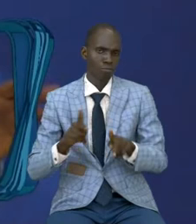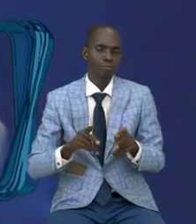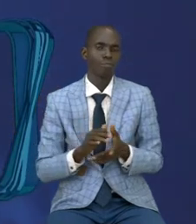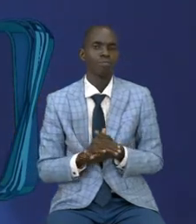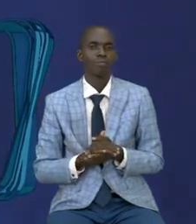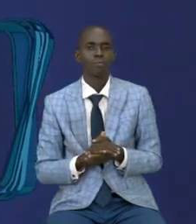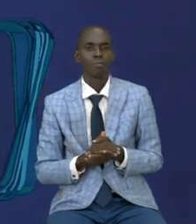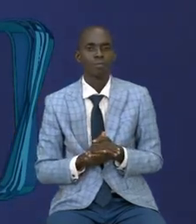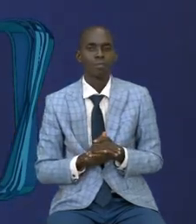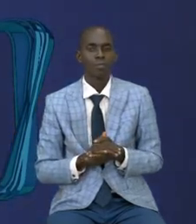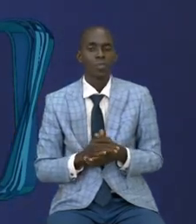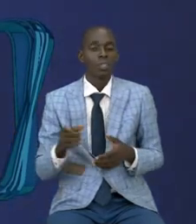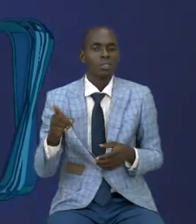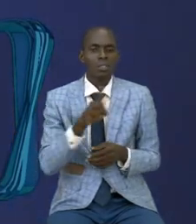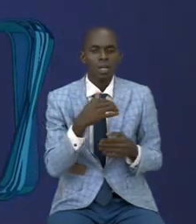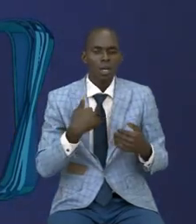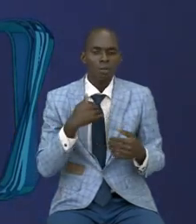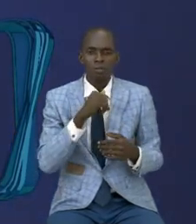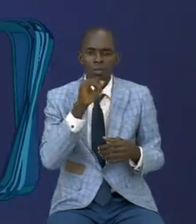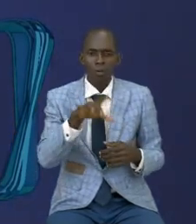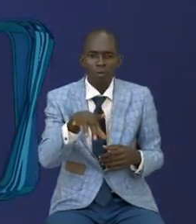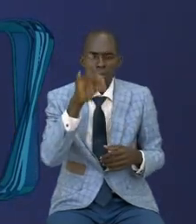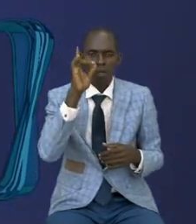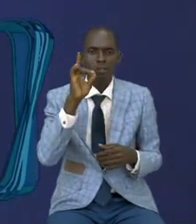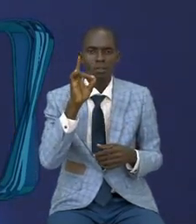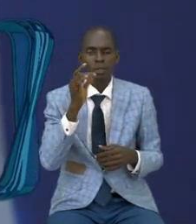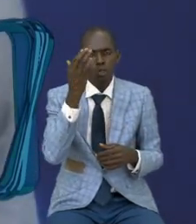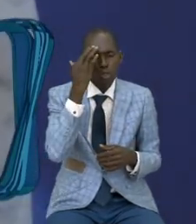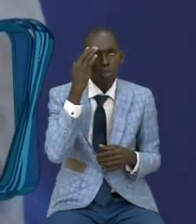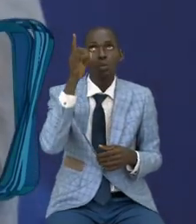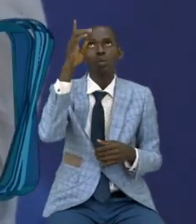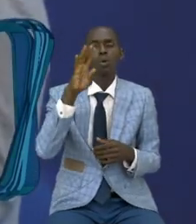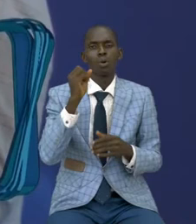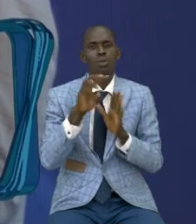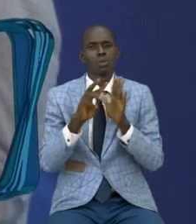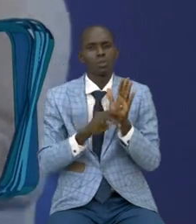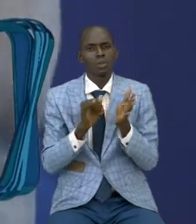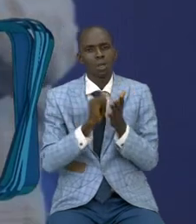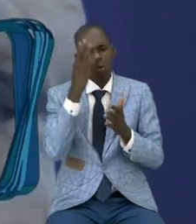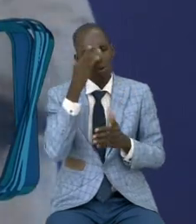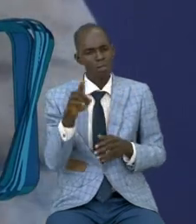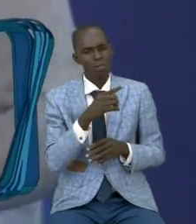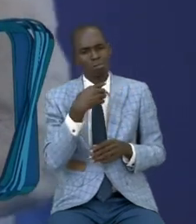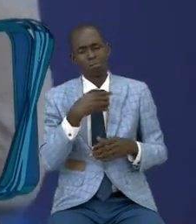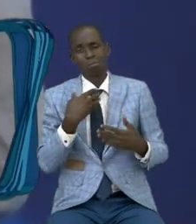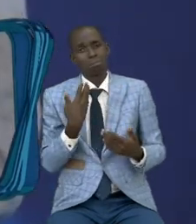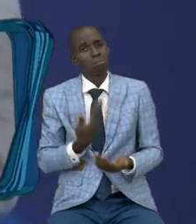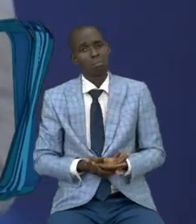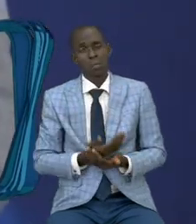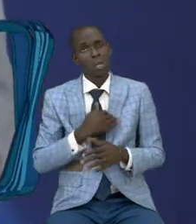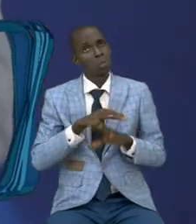they have not discovered god's will and so they say i don't know whether i will be saved or i